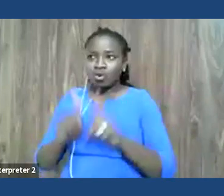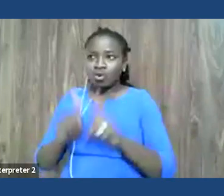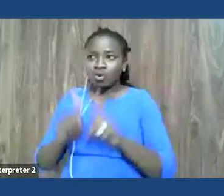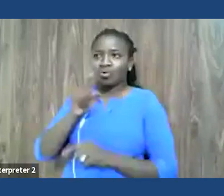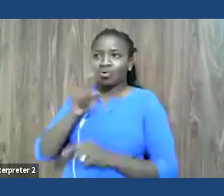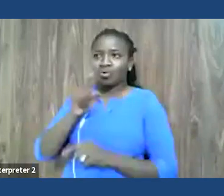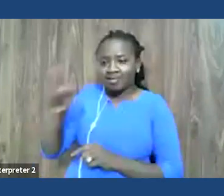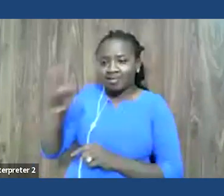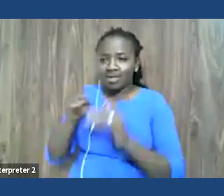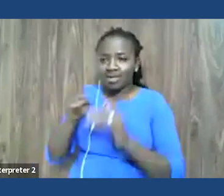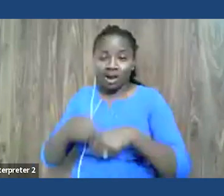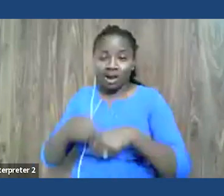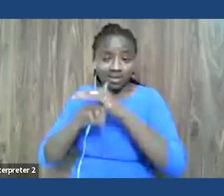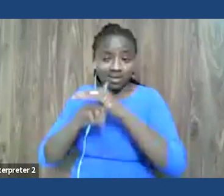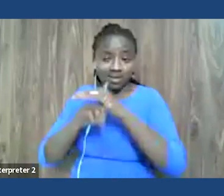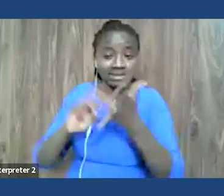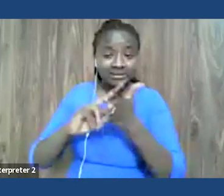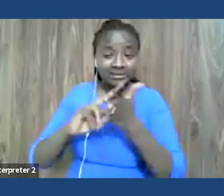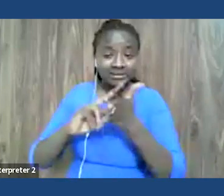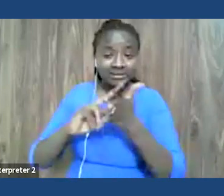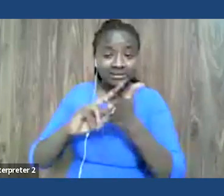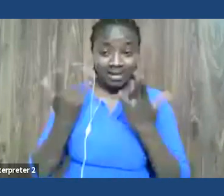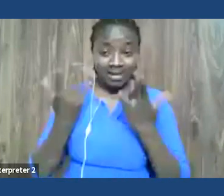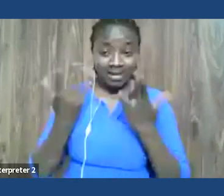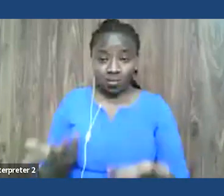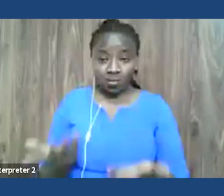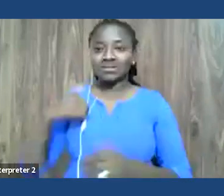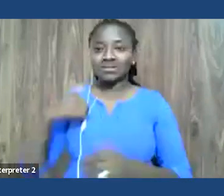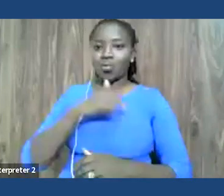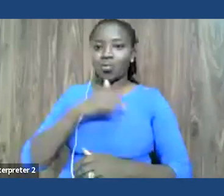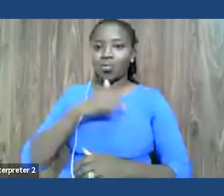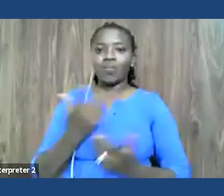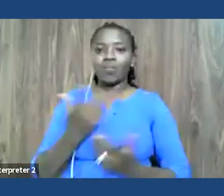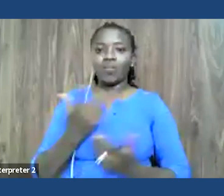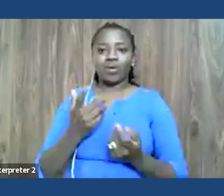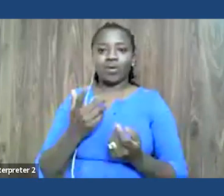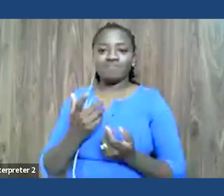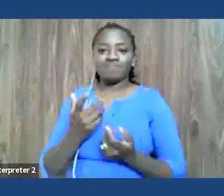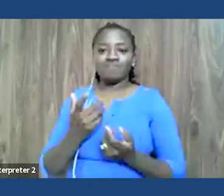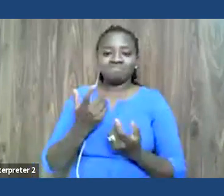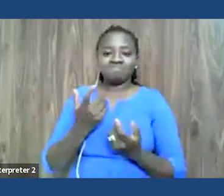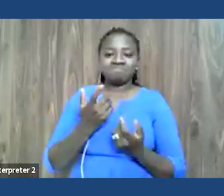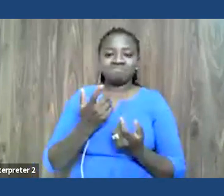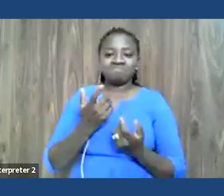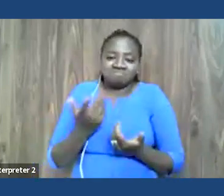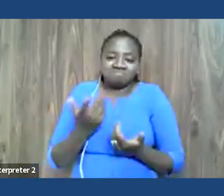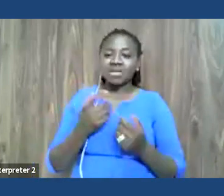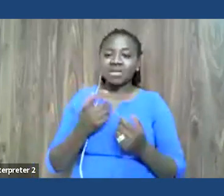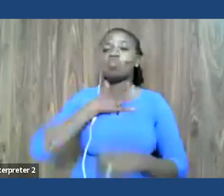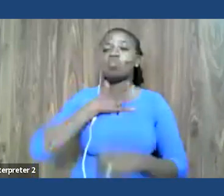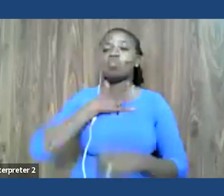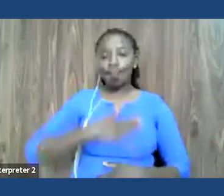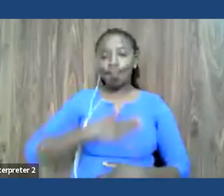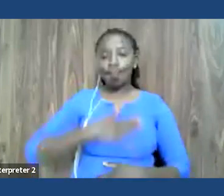So that means we're going from -- instead of segmentation of say, design where the Gen